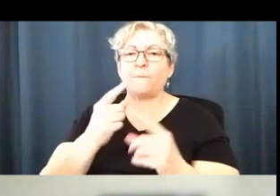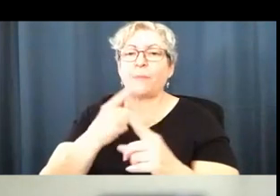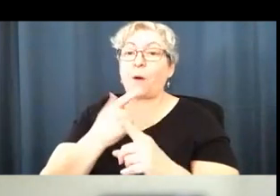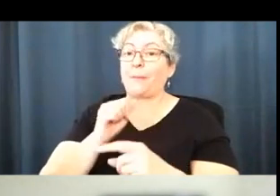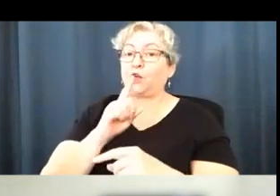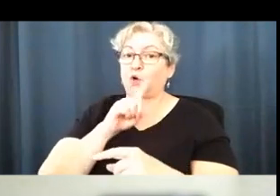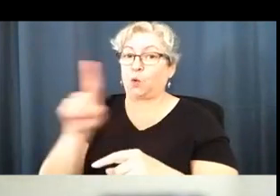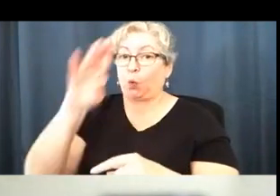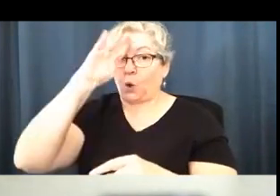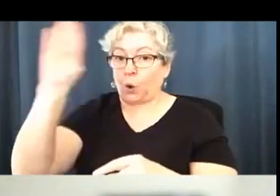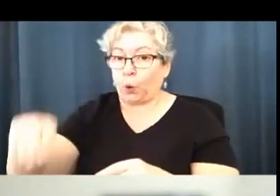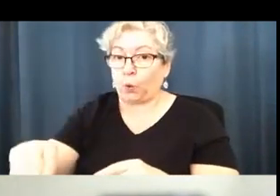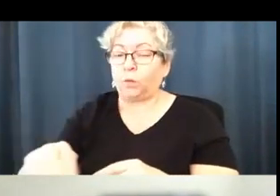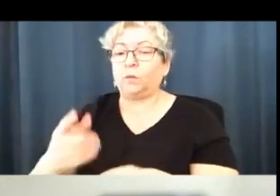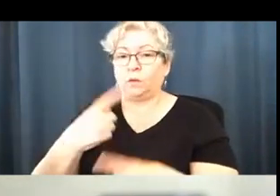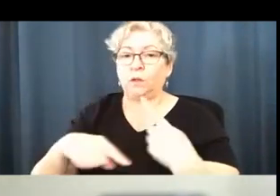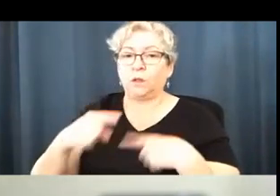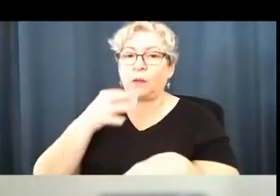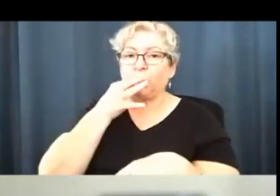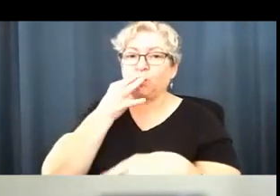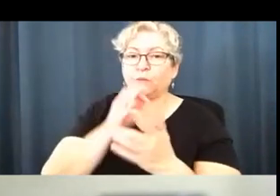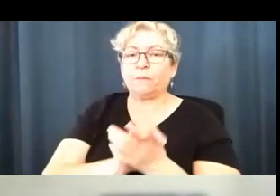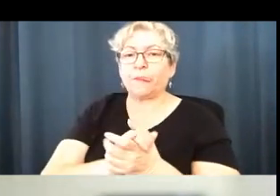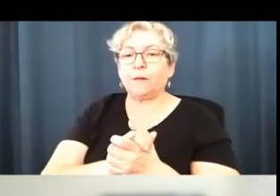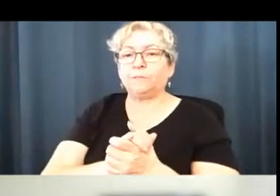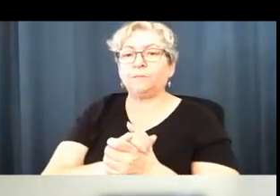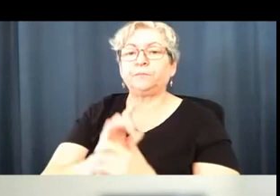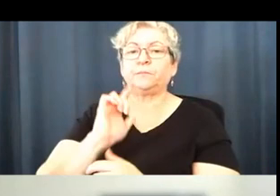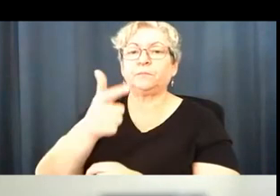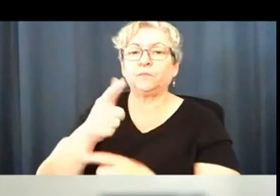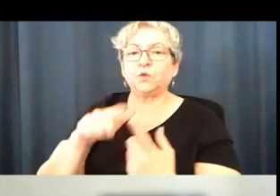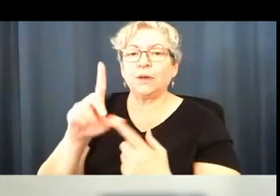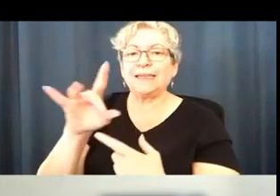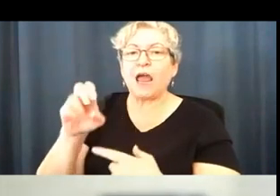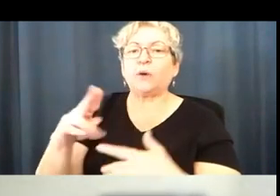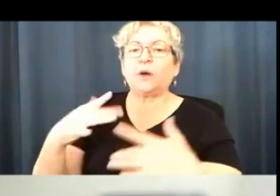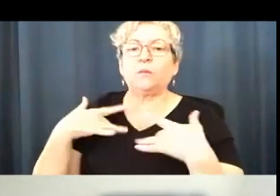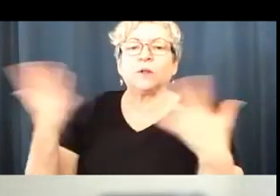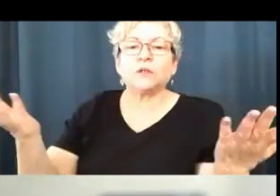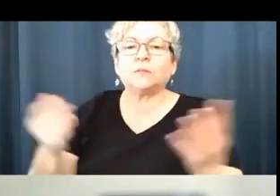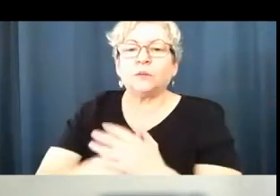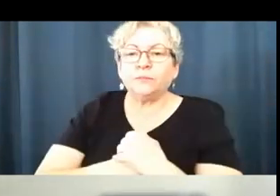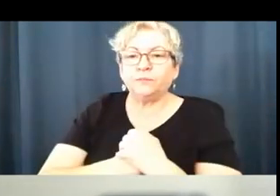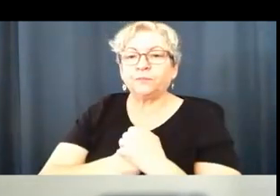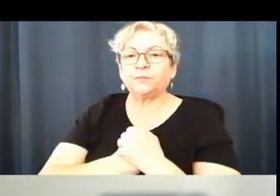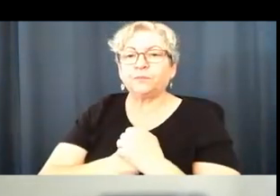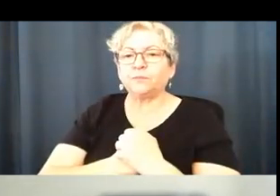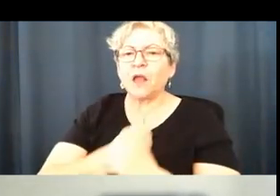that that was in the plan. So Darren, what's going on? I'm sorry William, what'd you say?